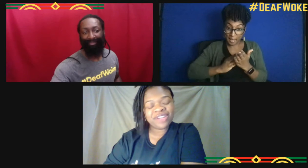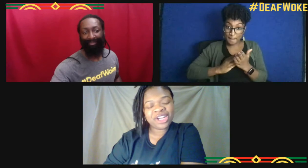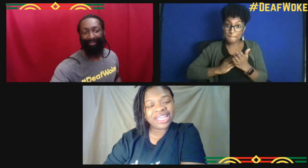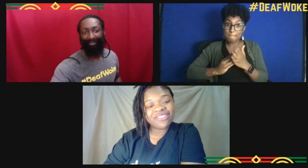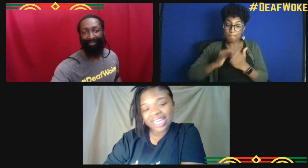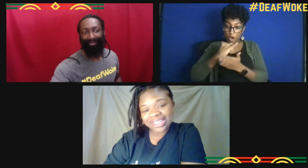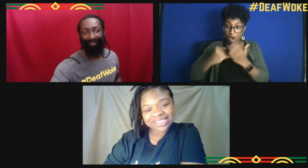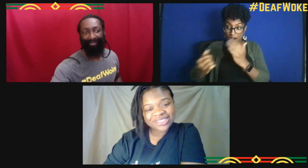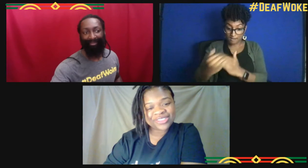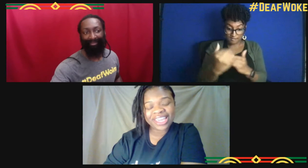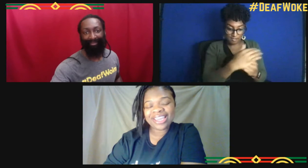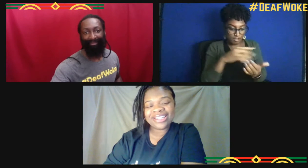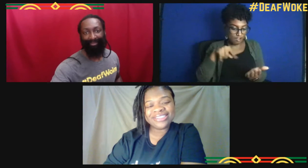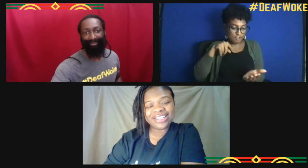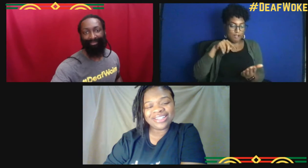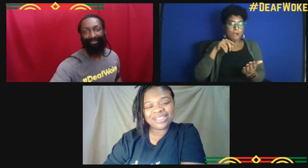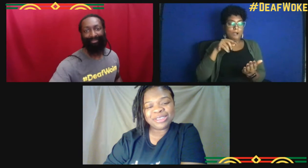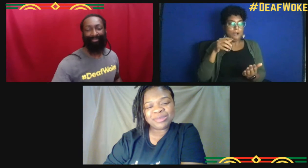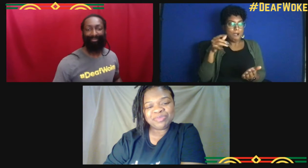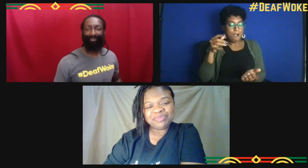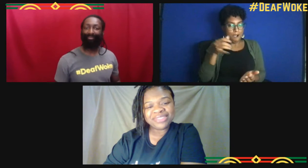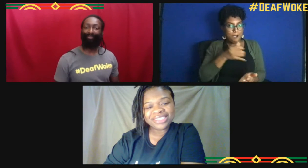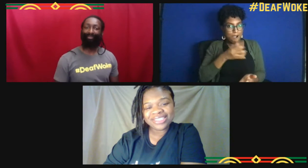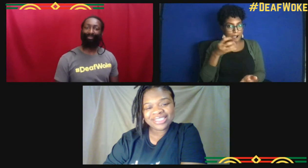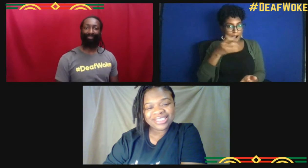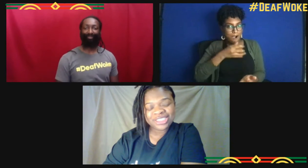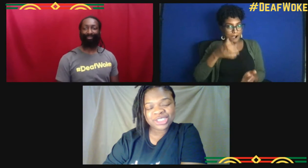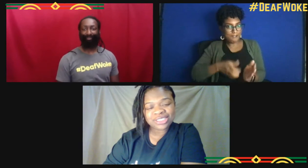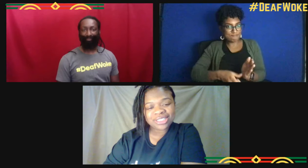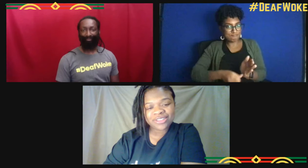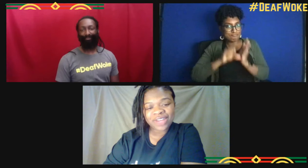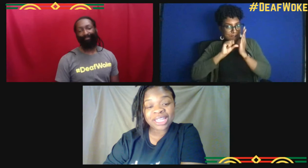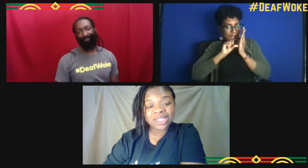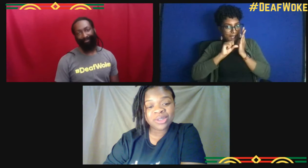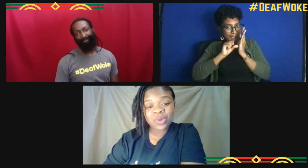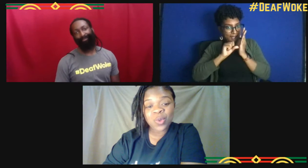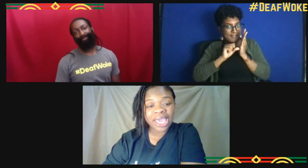being very innovative and just finding new ways